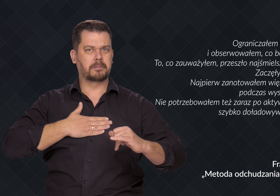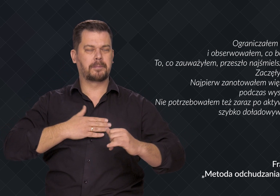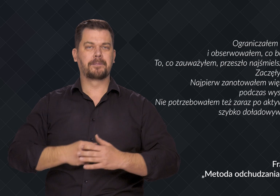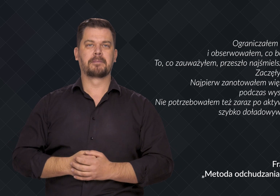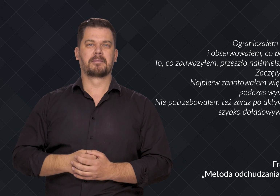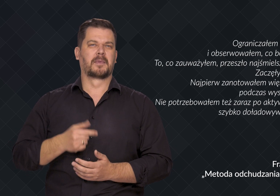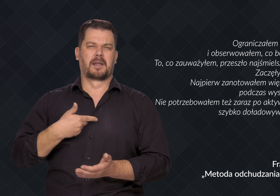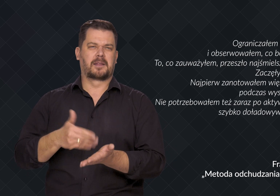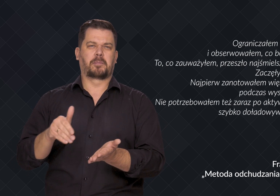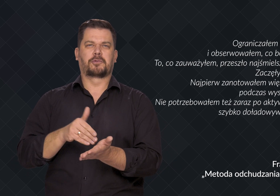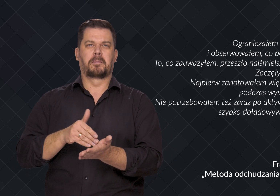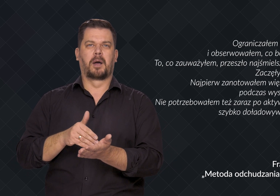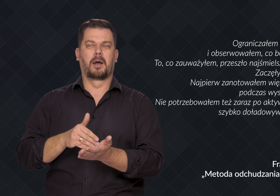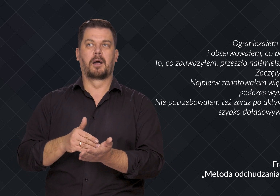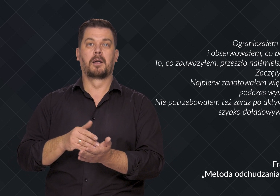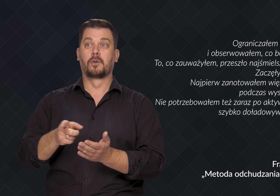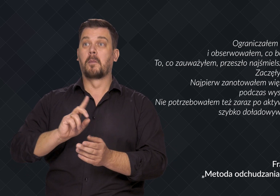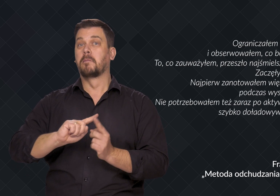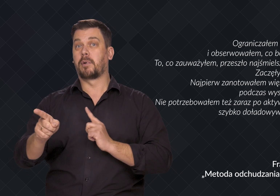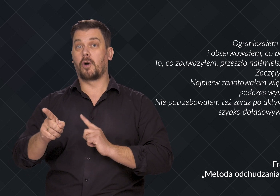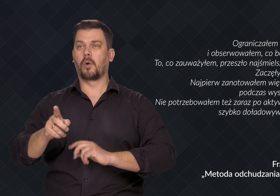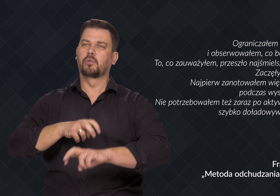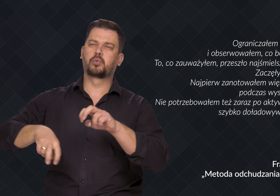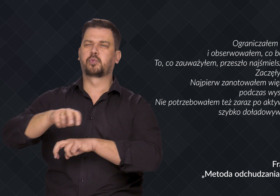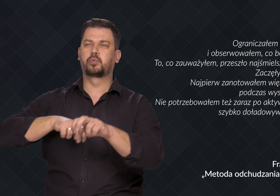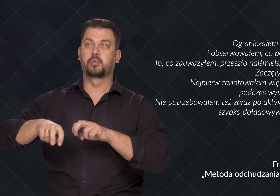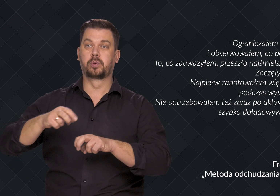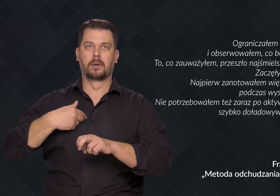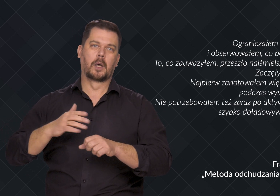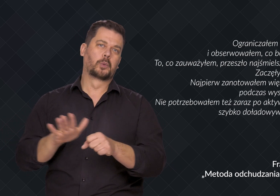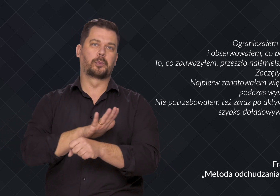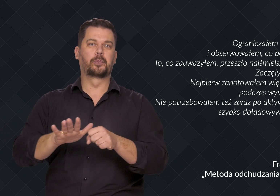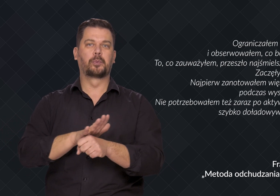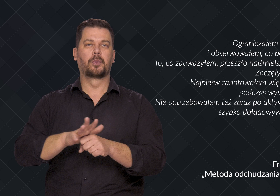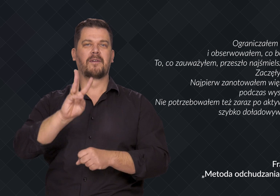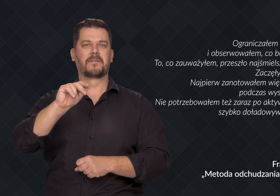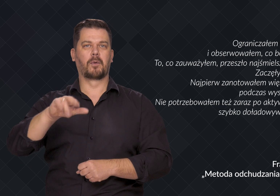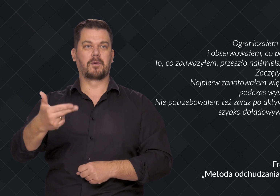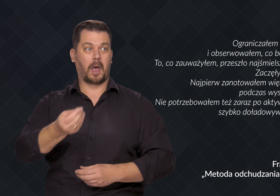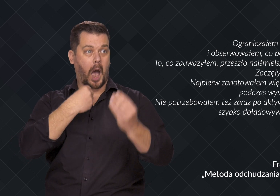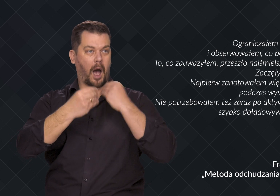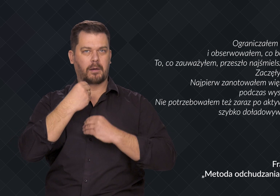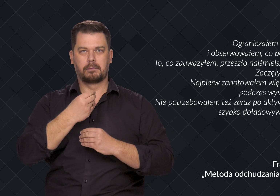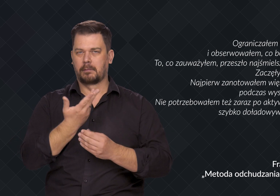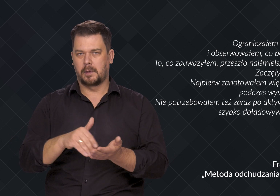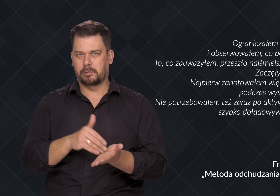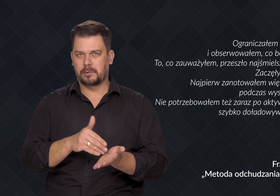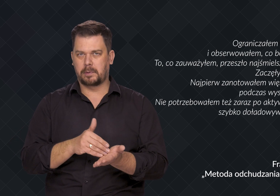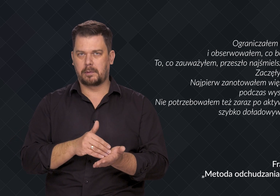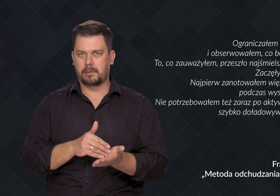I also didn't immediately need to replenish carbs right after physical activity.